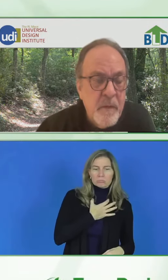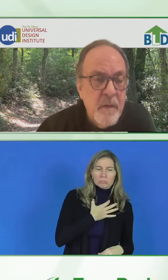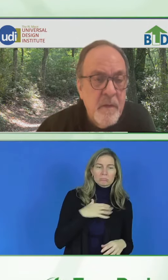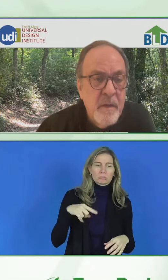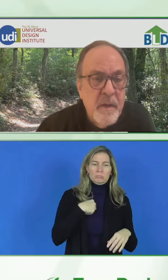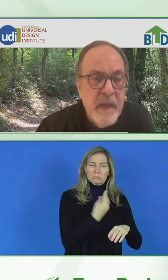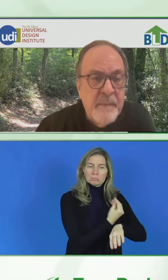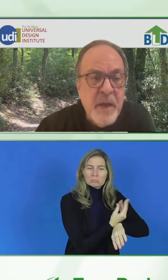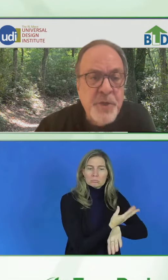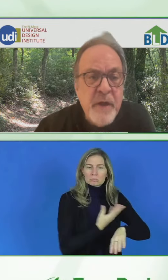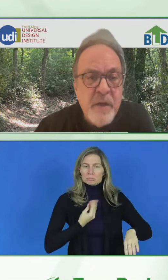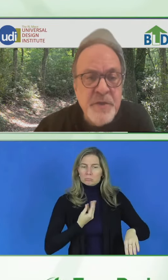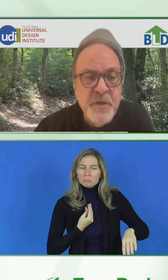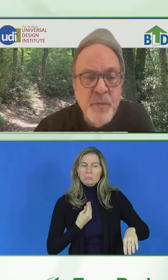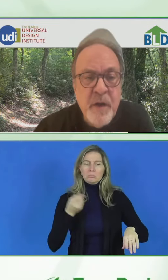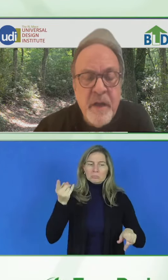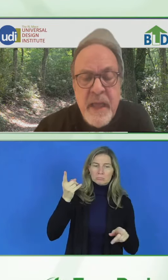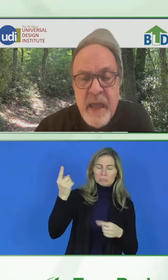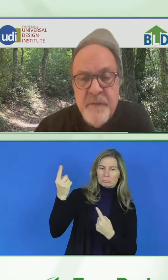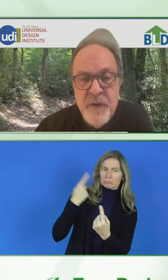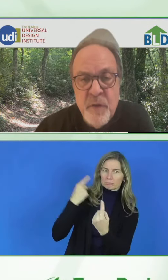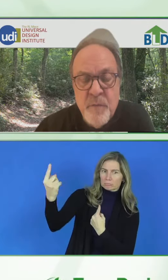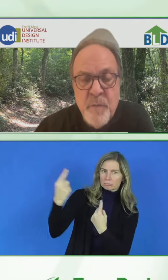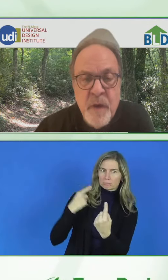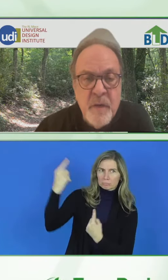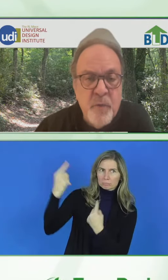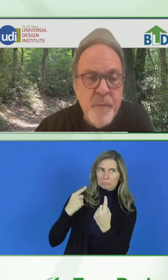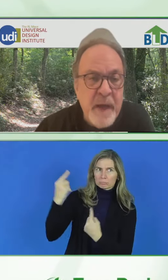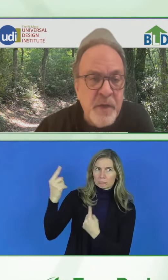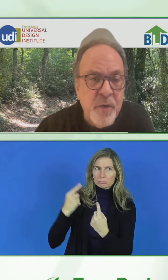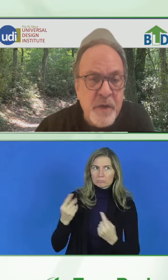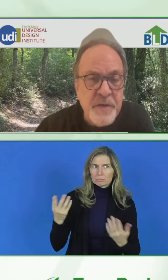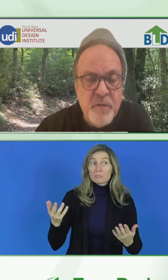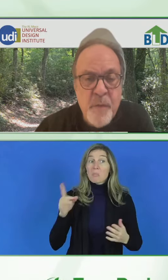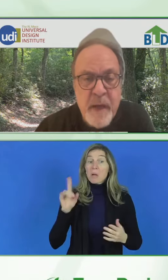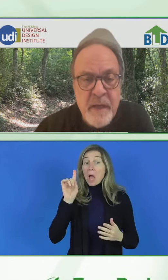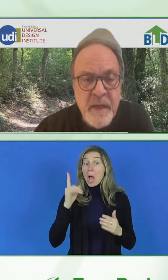And I'm not sure how soon we are going to have robot cooks or robot